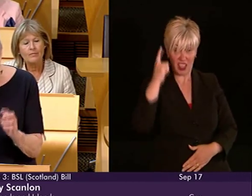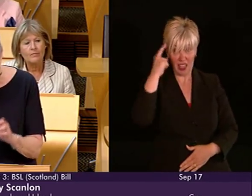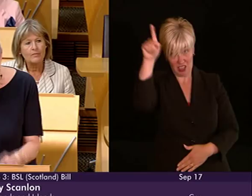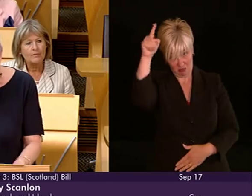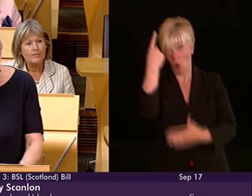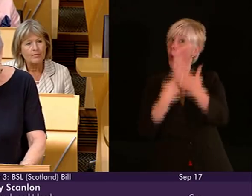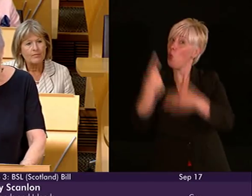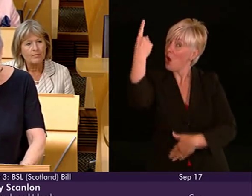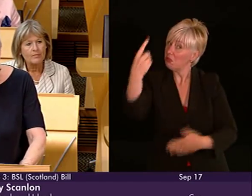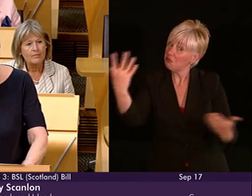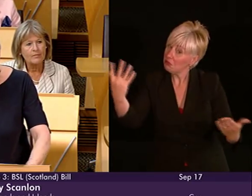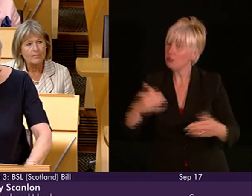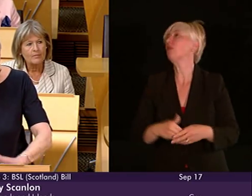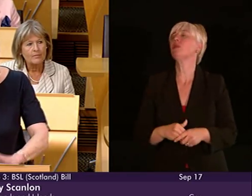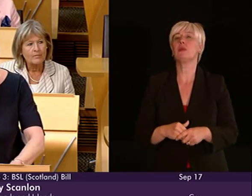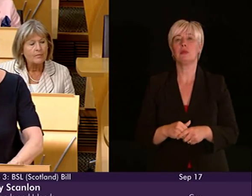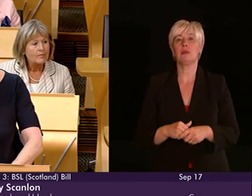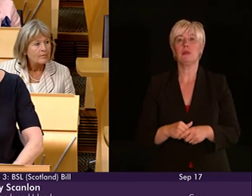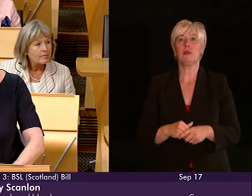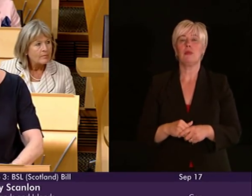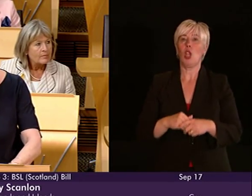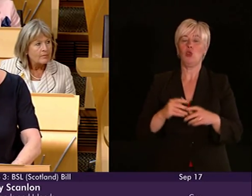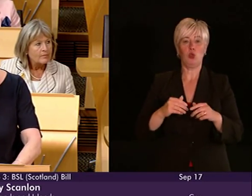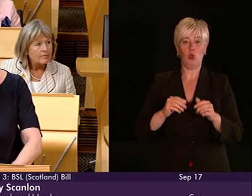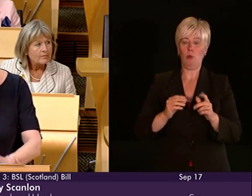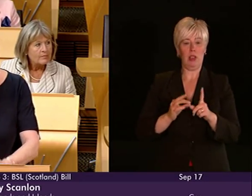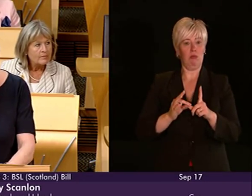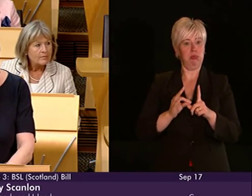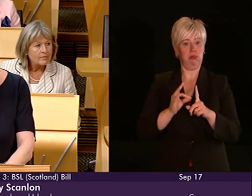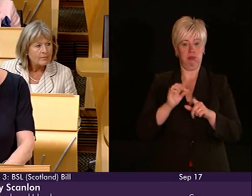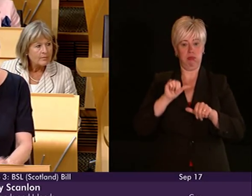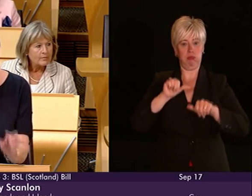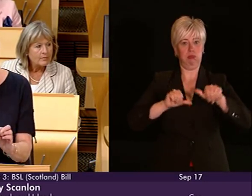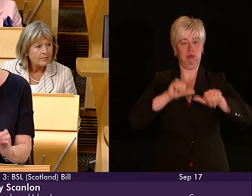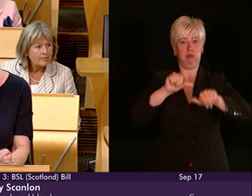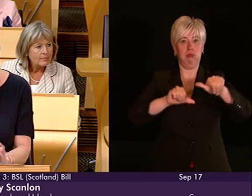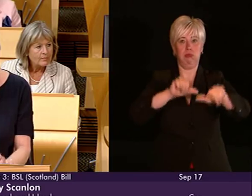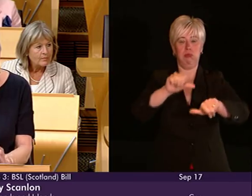We fully support and welcome the progress that the bill represents, but there is still